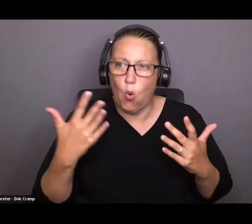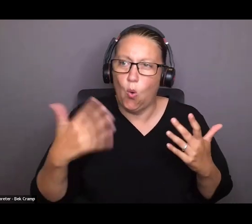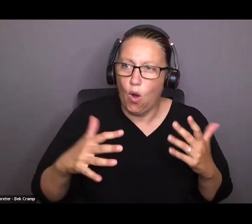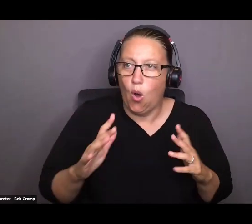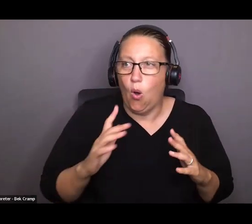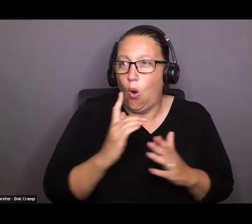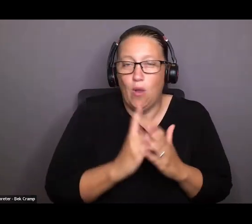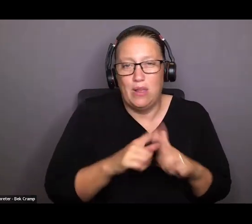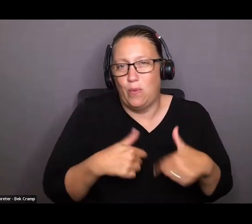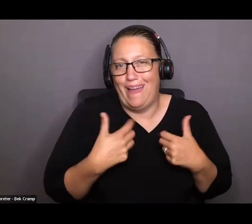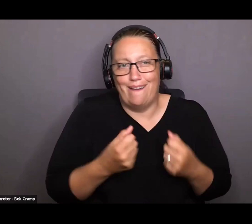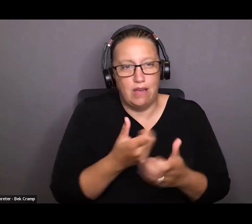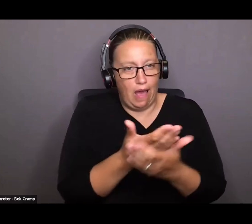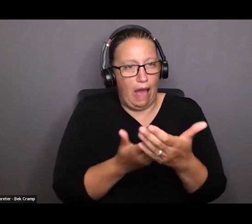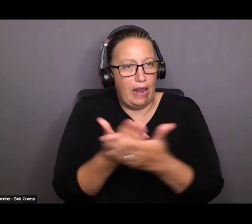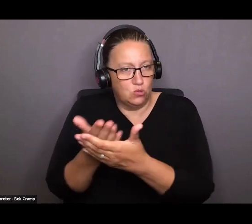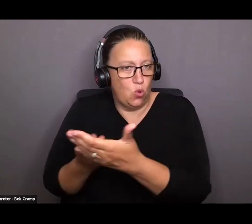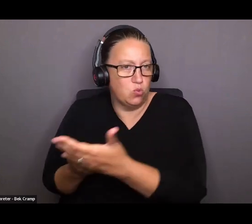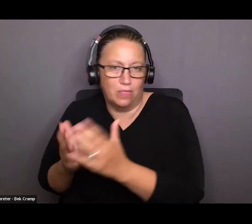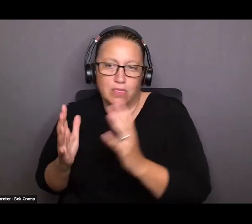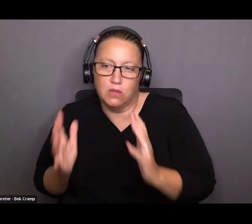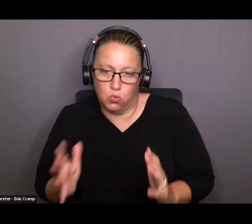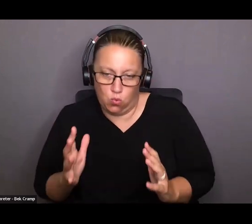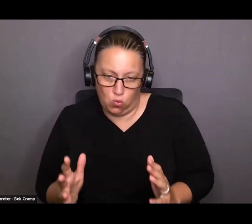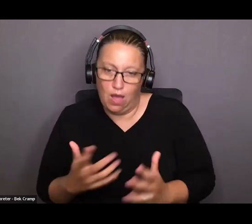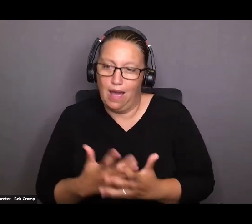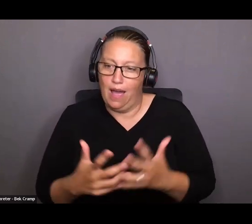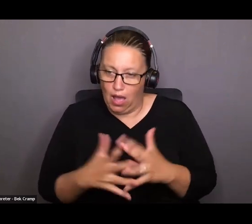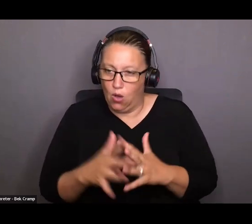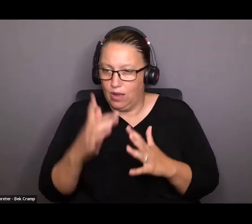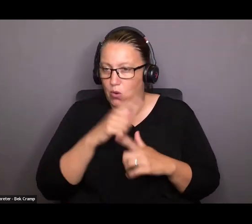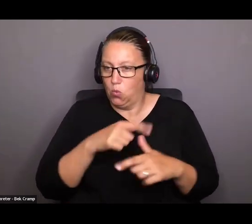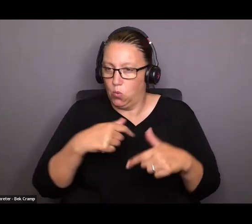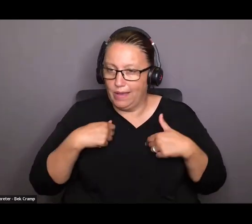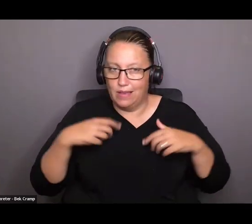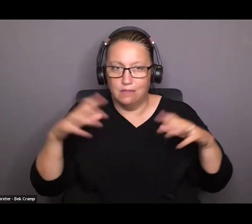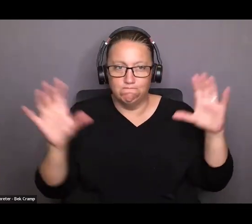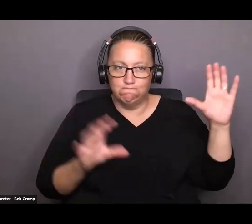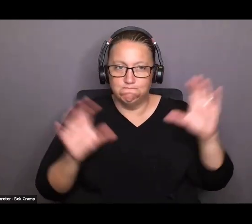anecdotal. But how do we put that together into proper research into good practice?